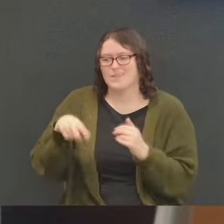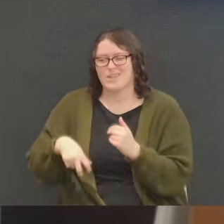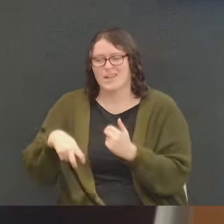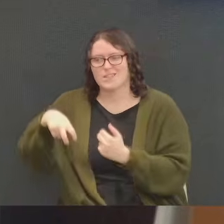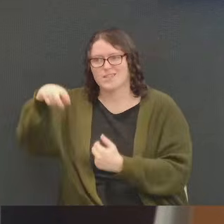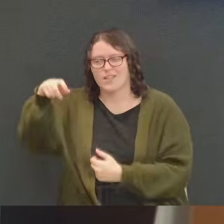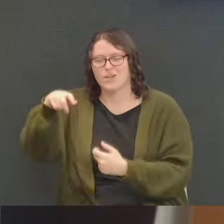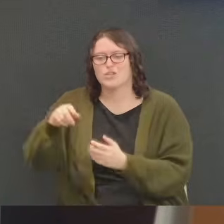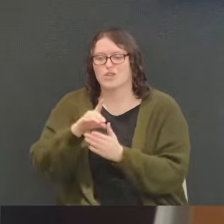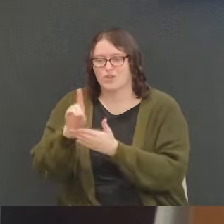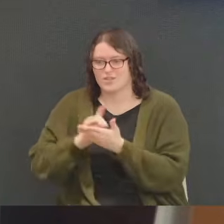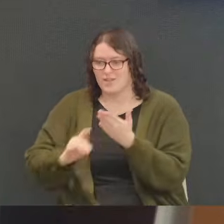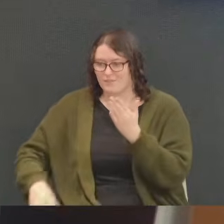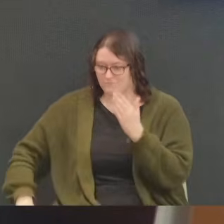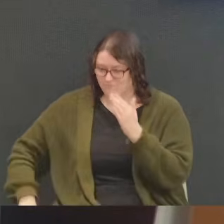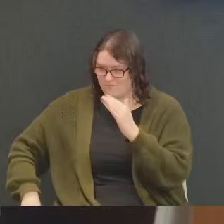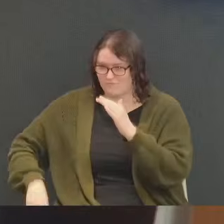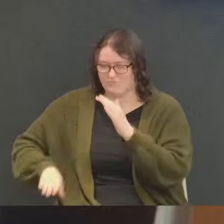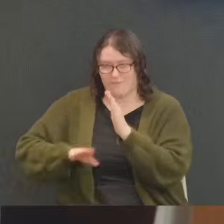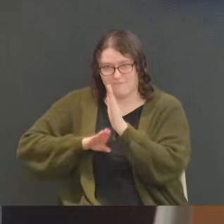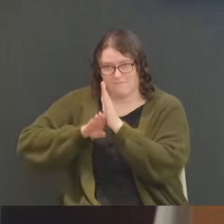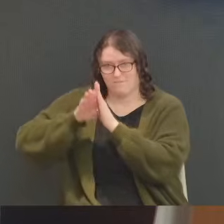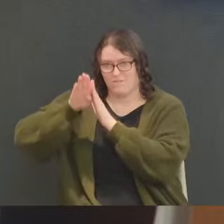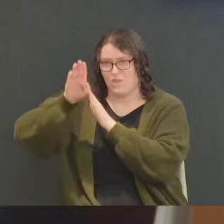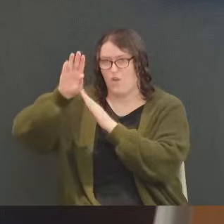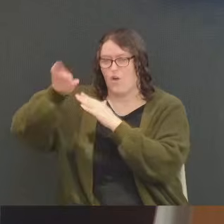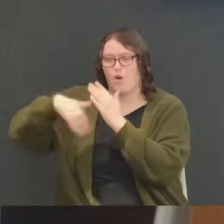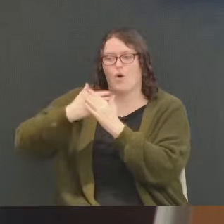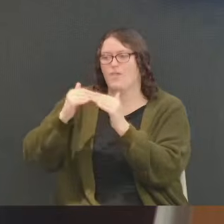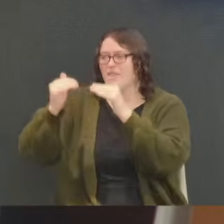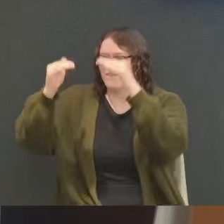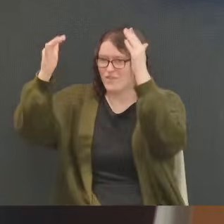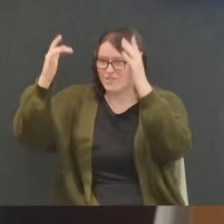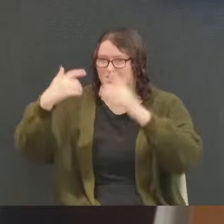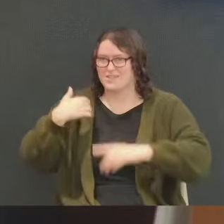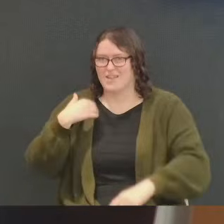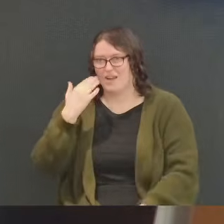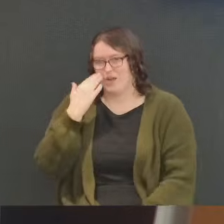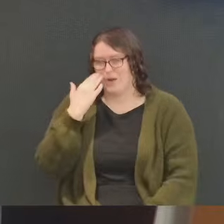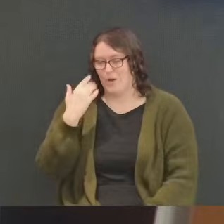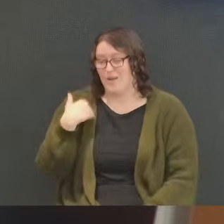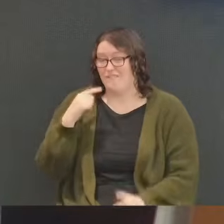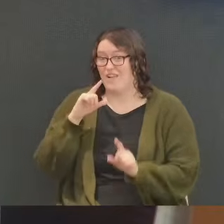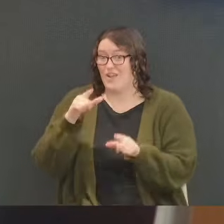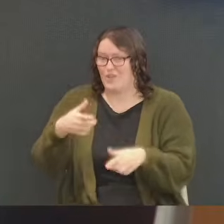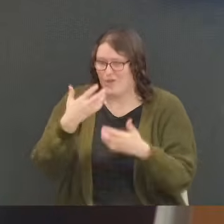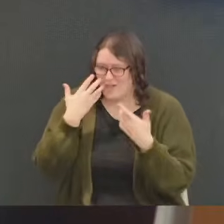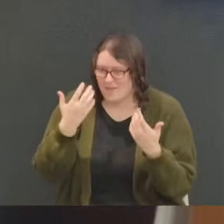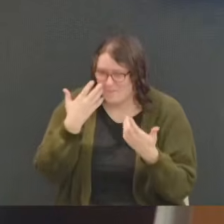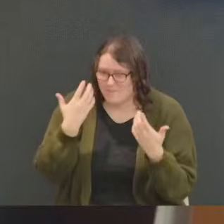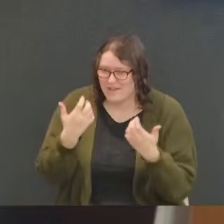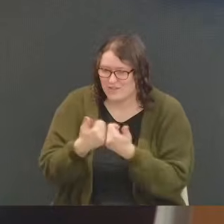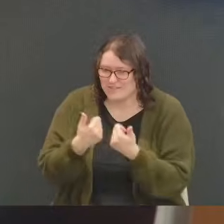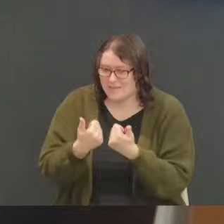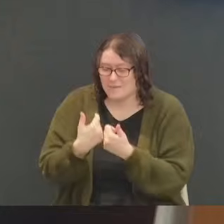all the way up and replaces any I know when I go to a Bengals game, I'm sitting way way high and